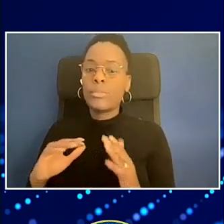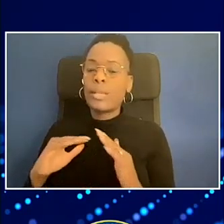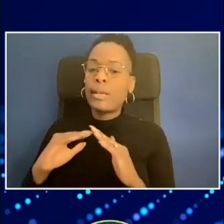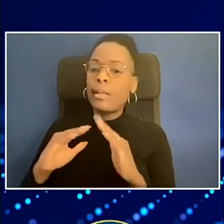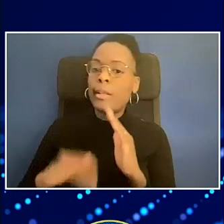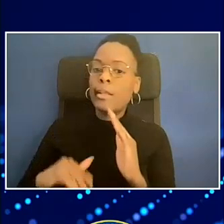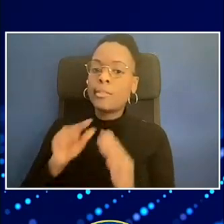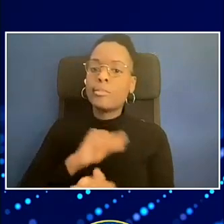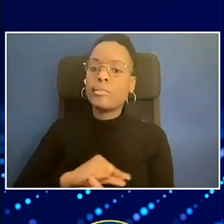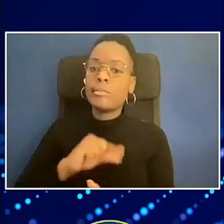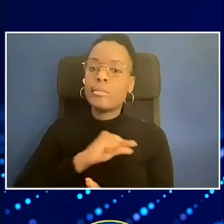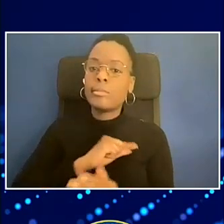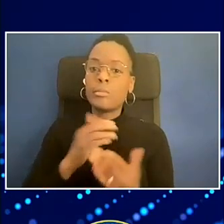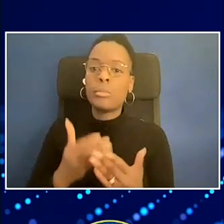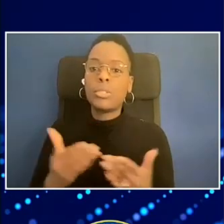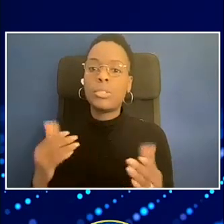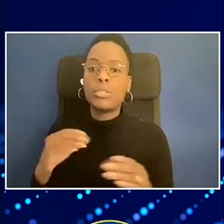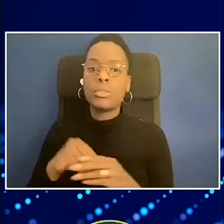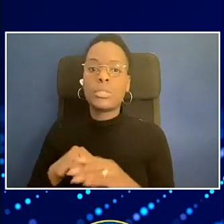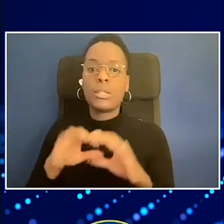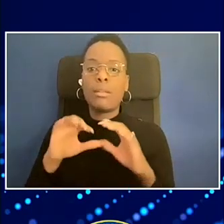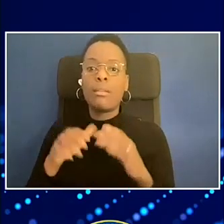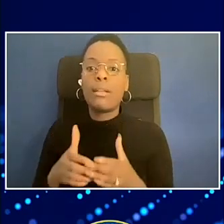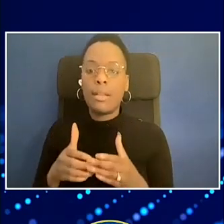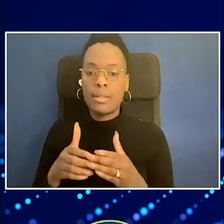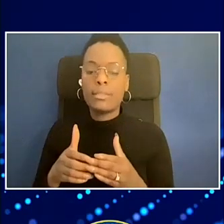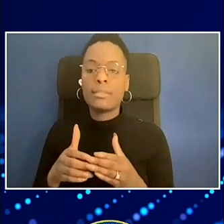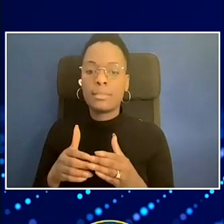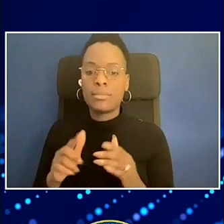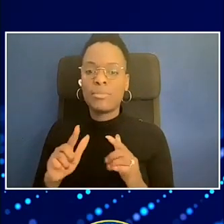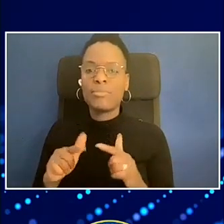I understand that institutions would like